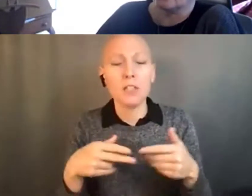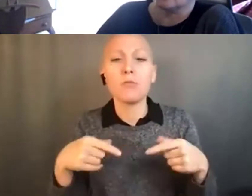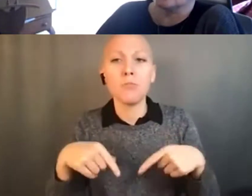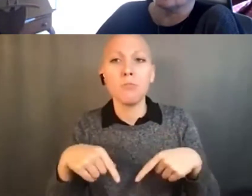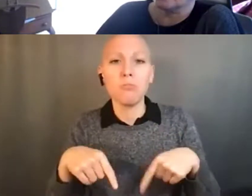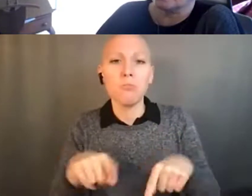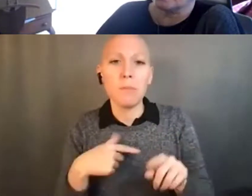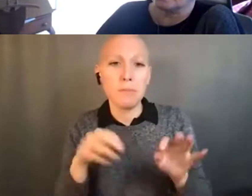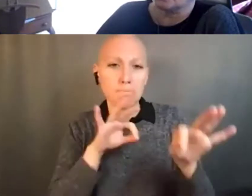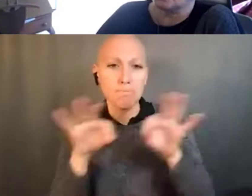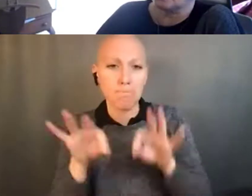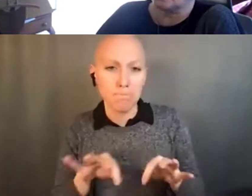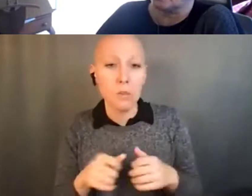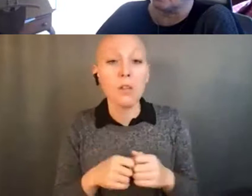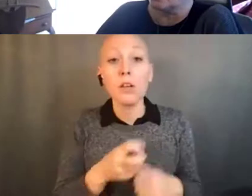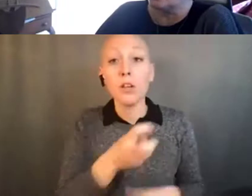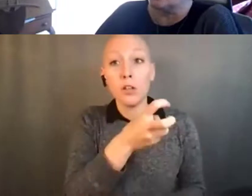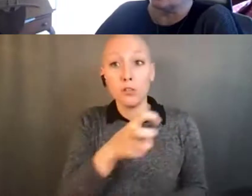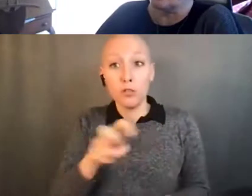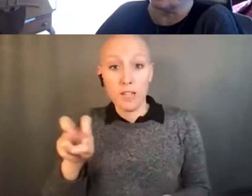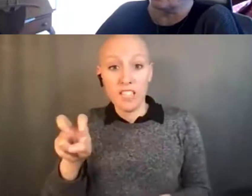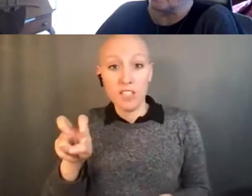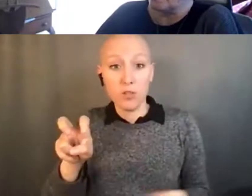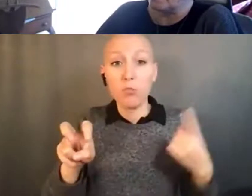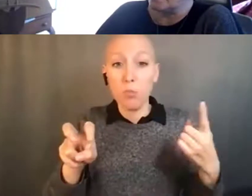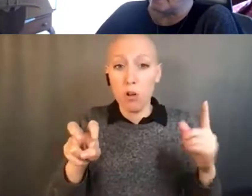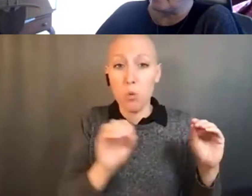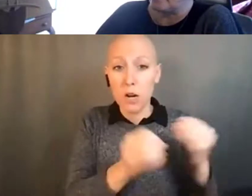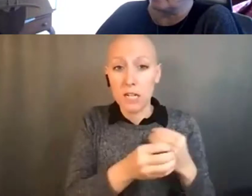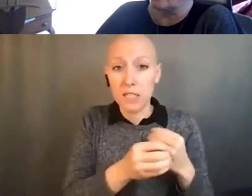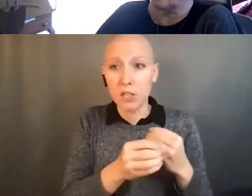from one organization to another, a couple of things need to happen.